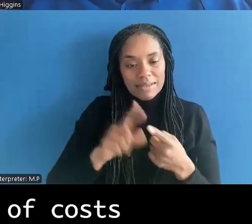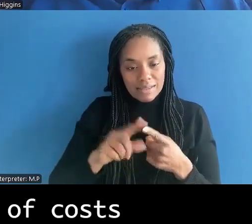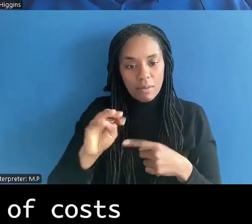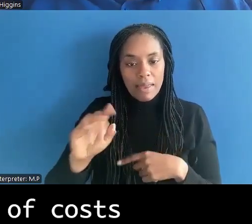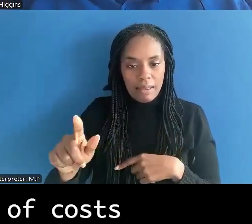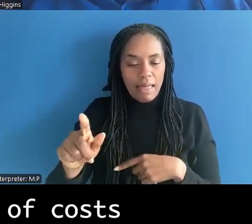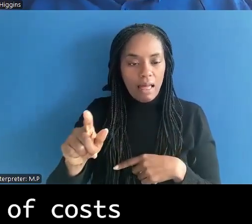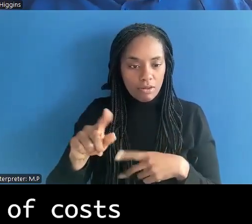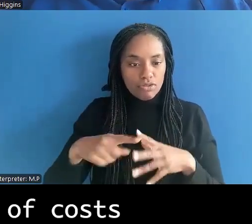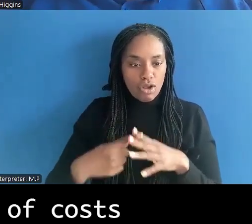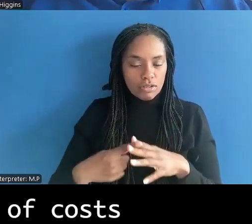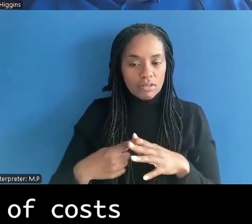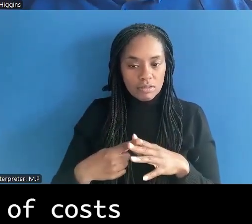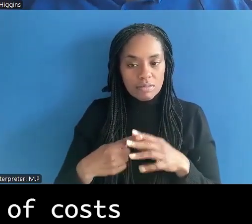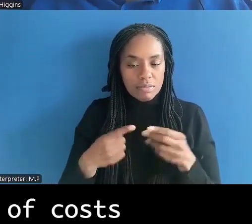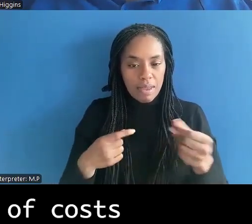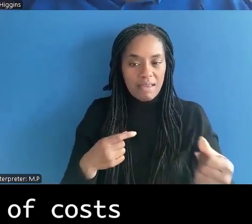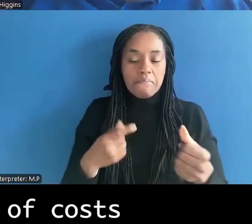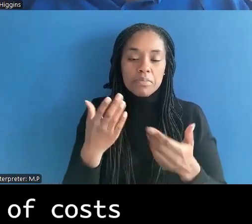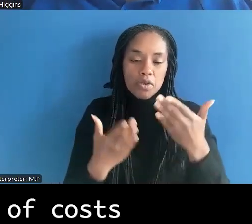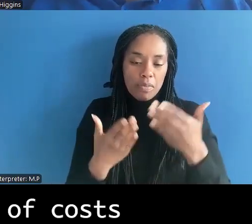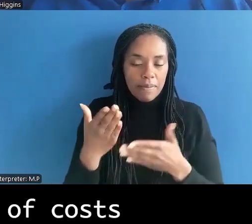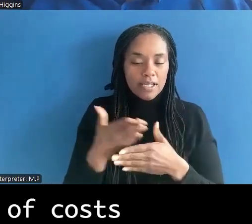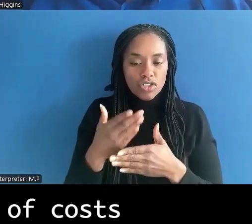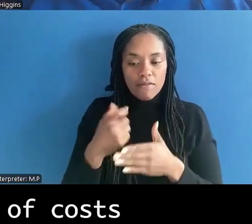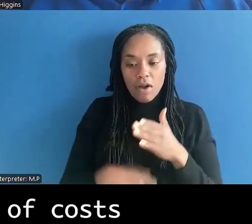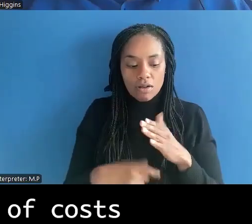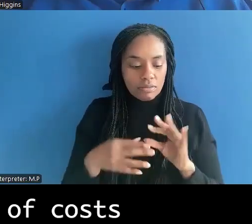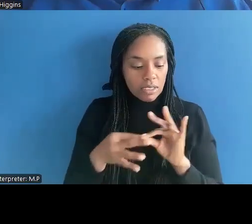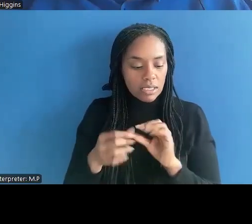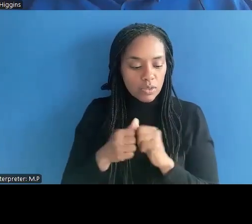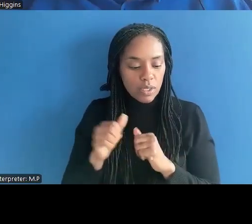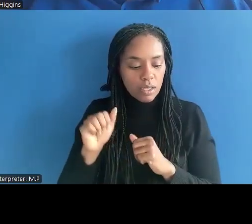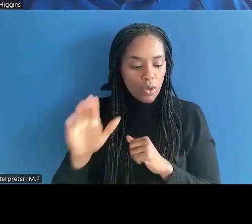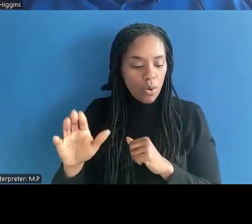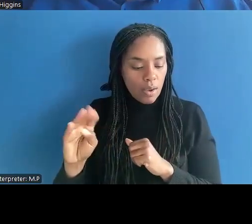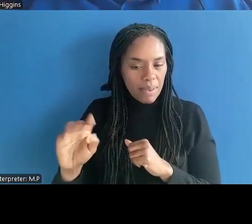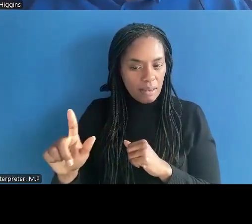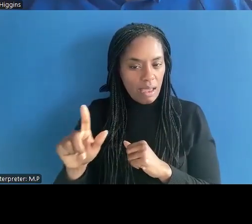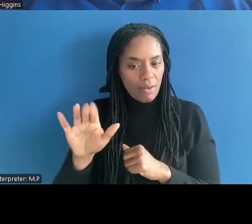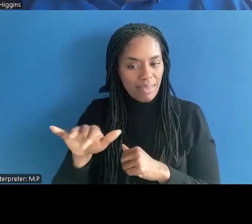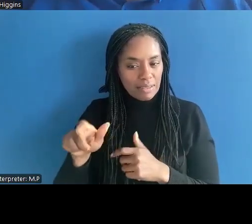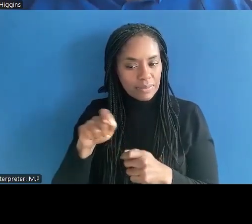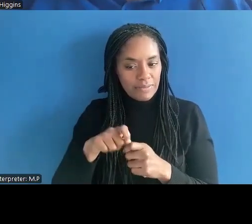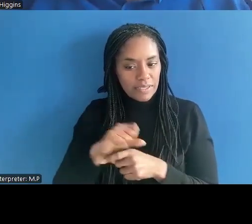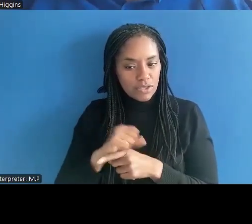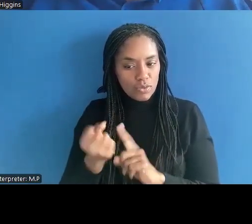So, again, there could be a share of costs connected with your Medi-Cal in that particular situations.